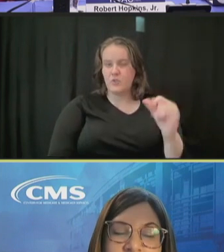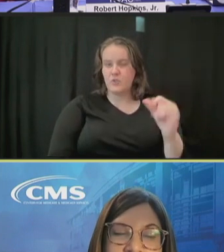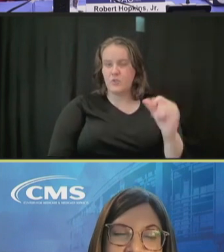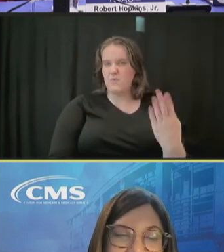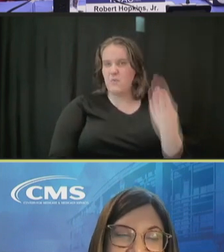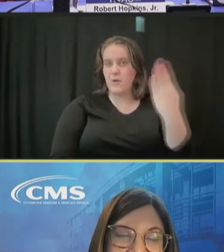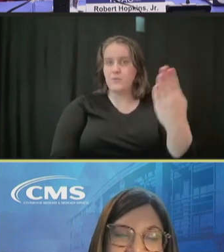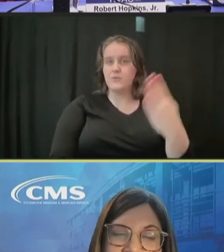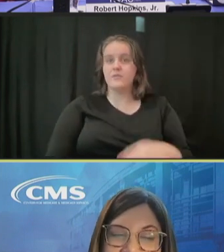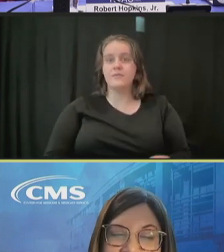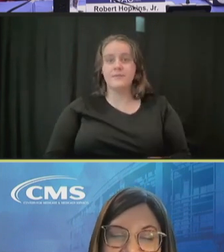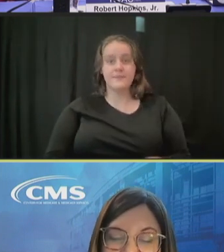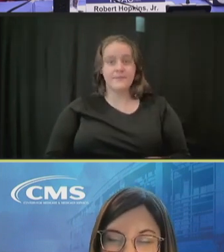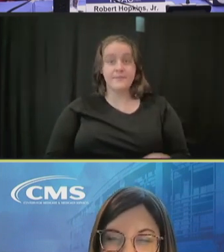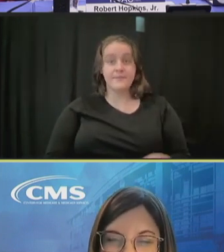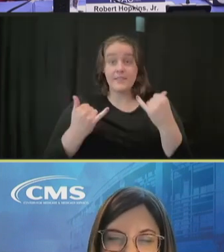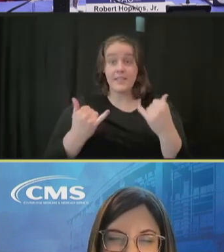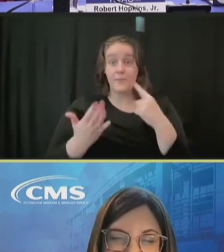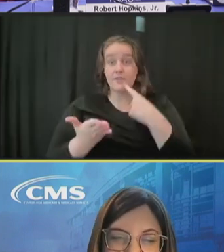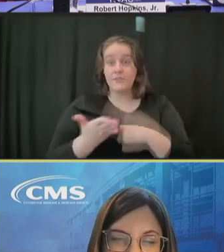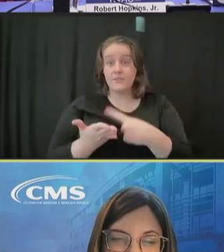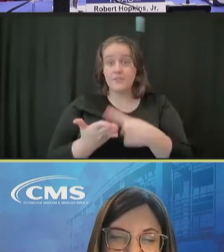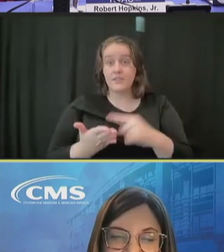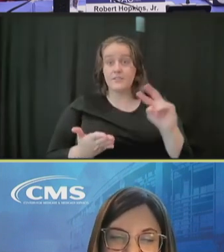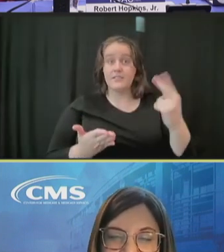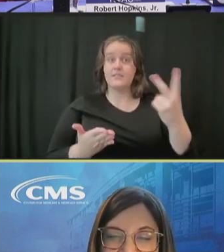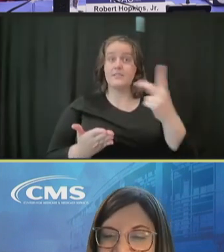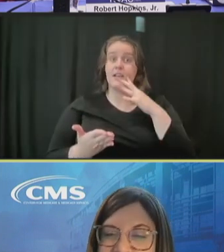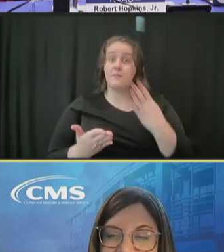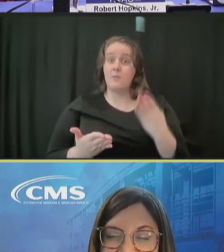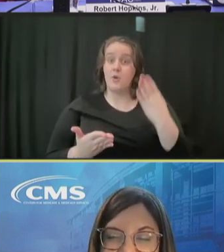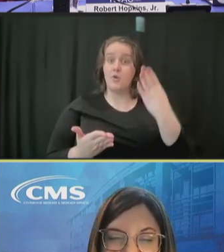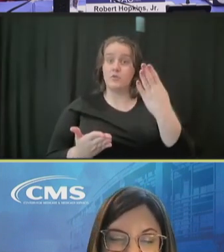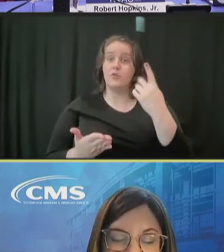And now I'll discuss a second vaccine payment proposal from the 2025 Physician Fee Schedule